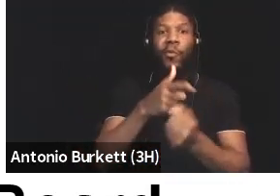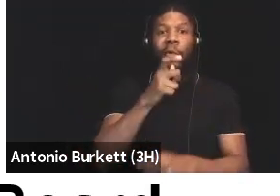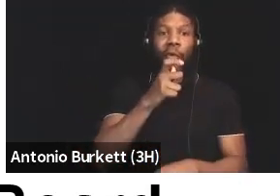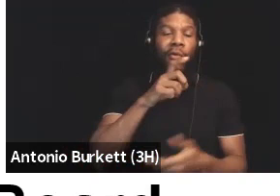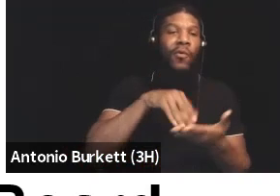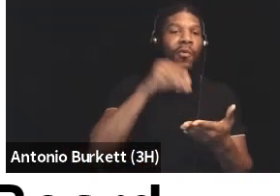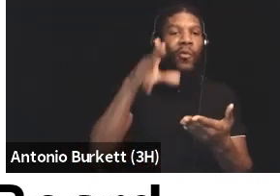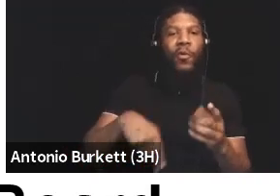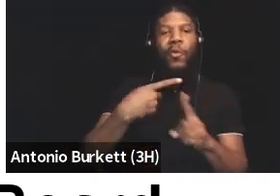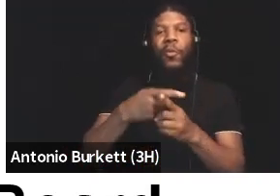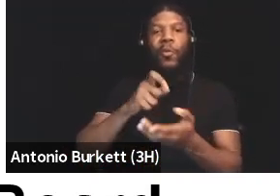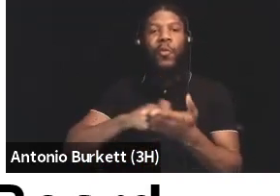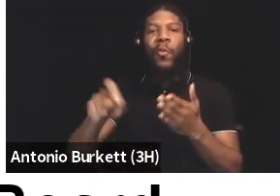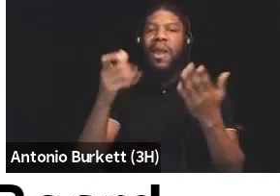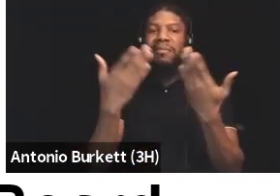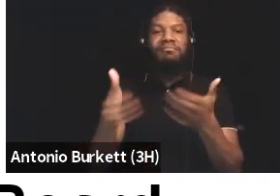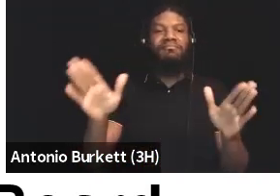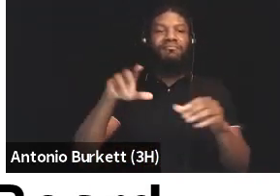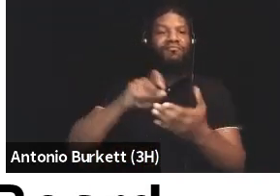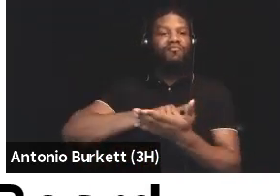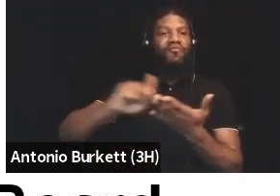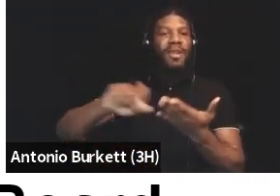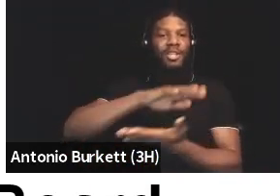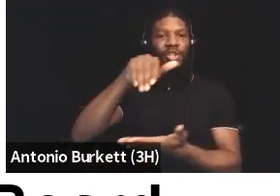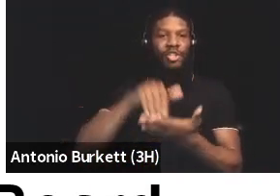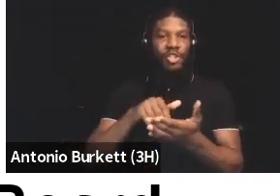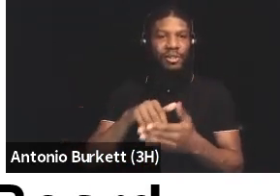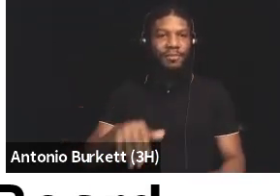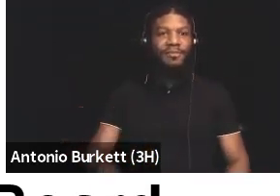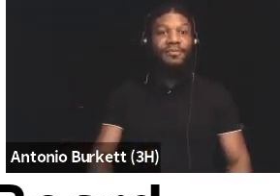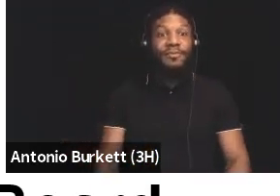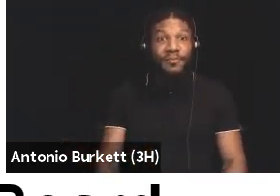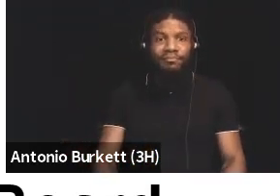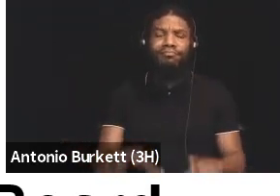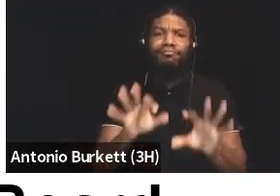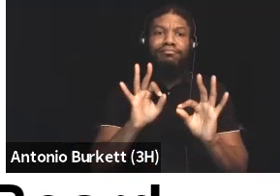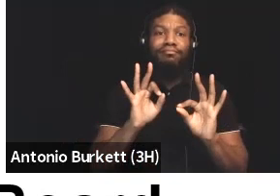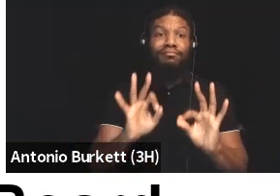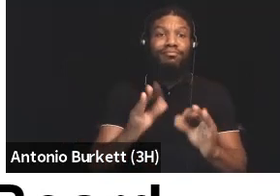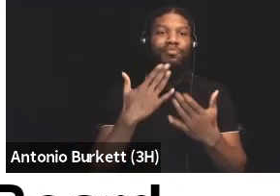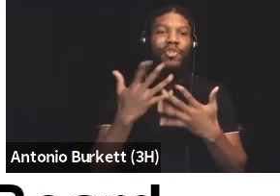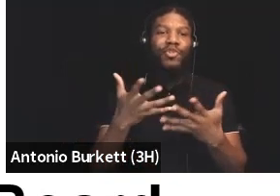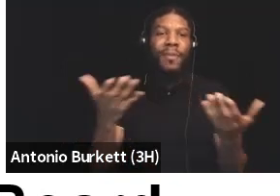across writing center spaces. So with that, thanks again, and we will see you in the next session.